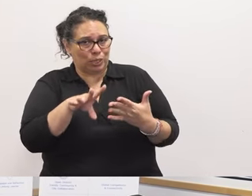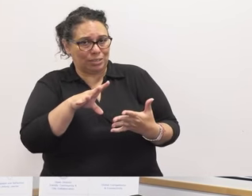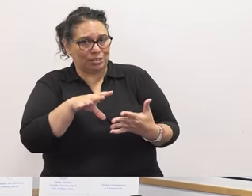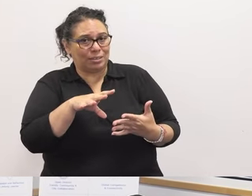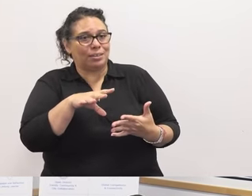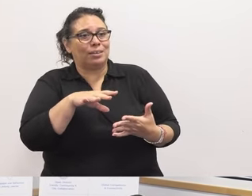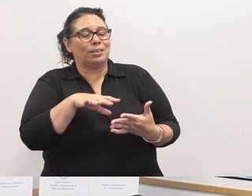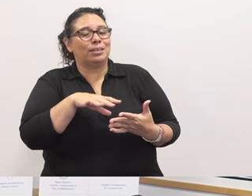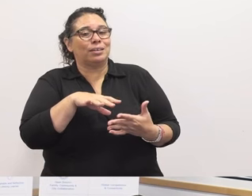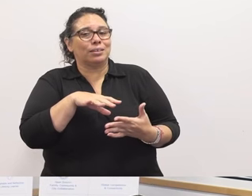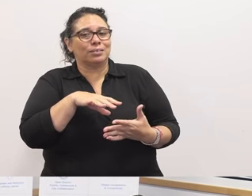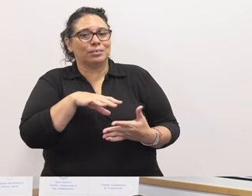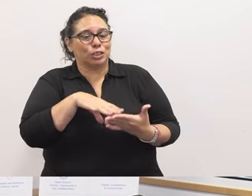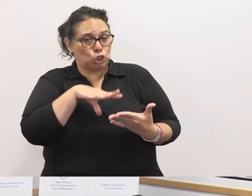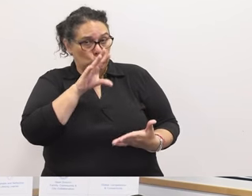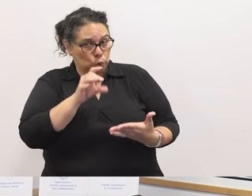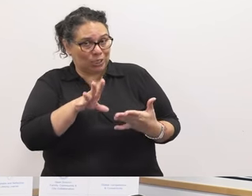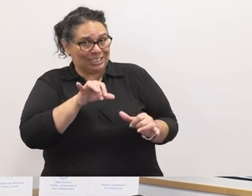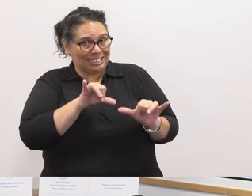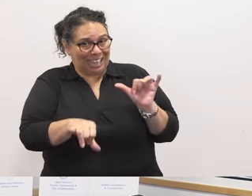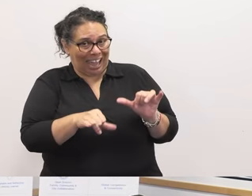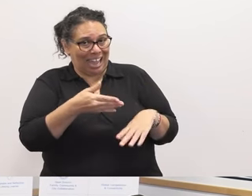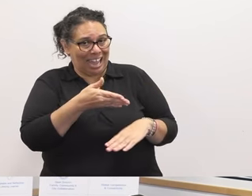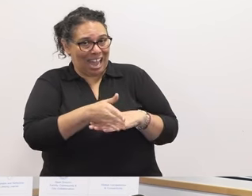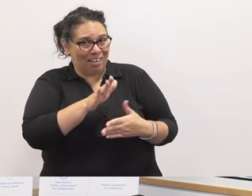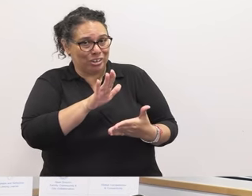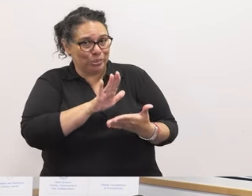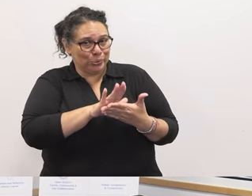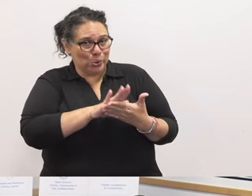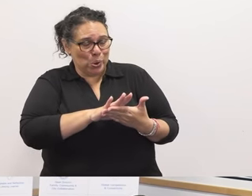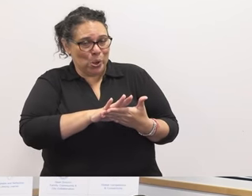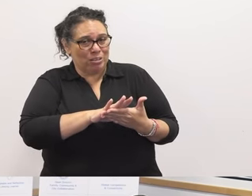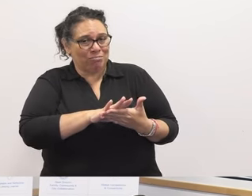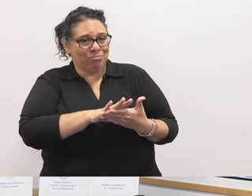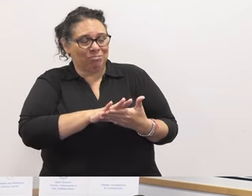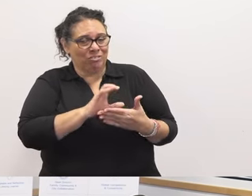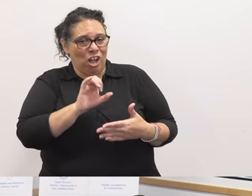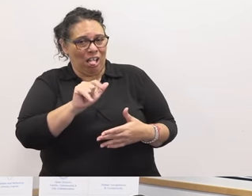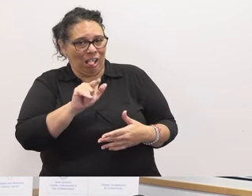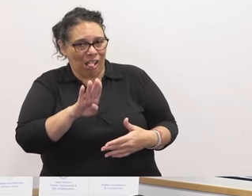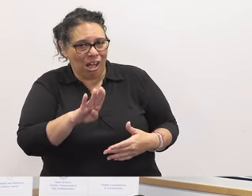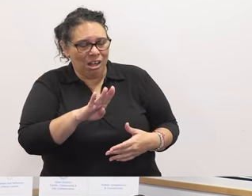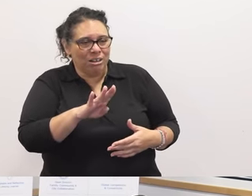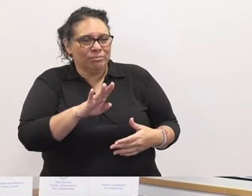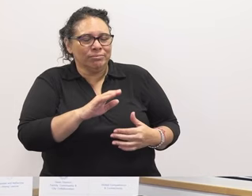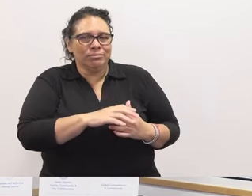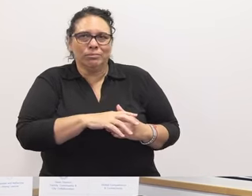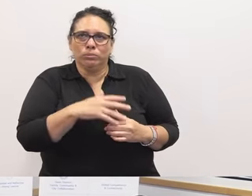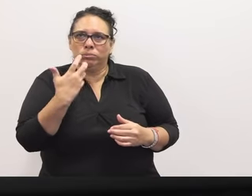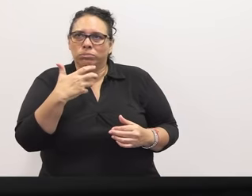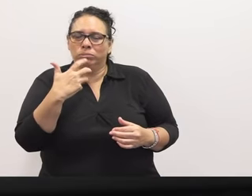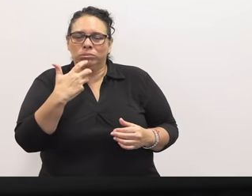The fact that students are staying after school to come to your club speaks volumes of your work. So thank you for the work that you're doing.